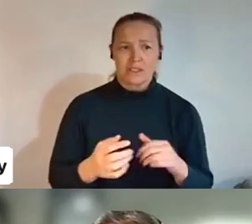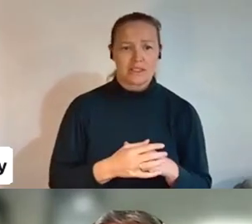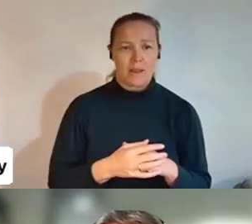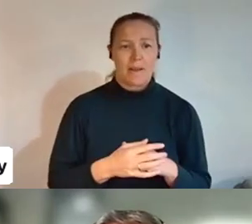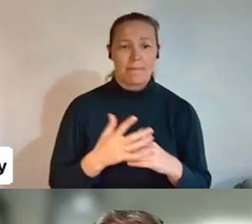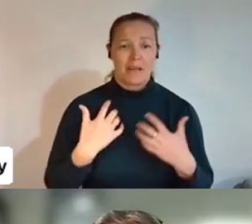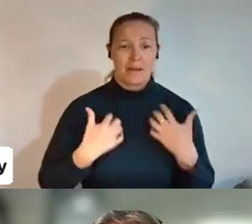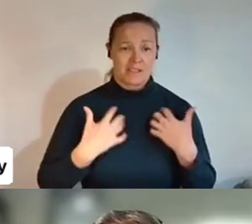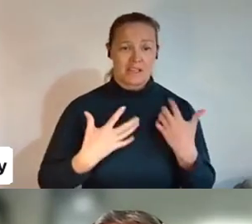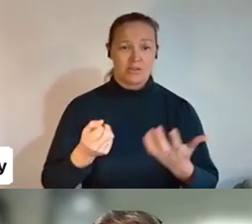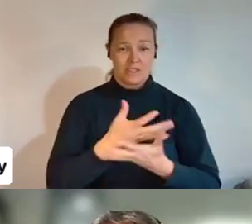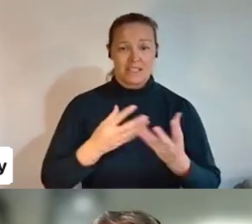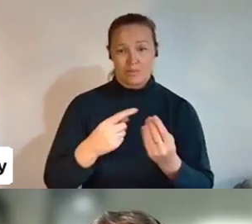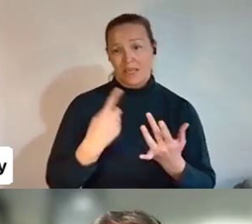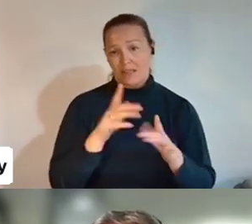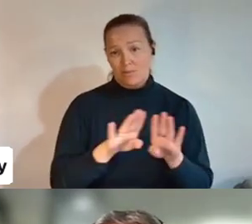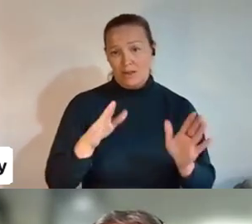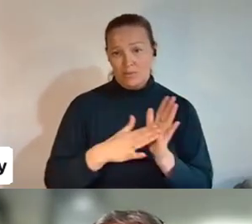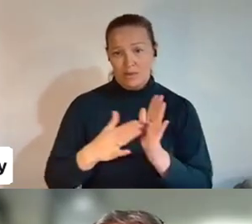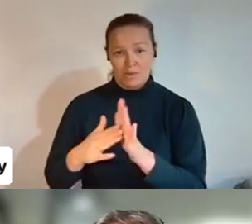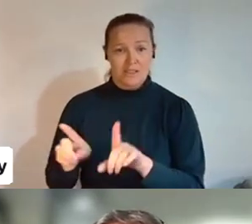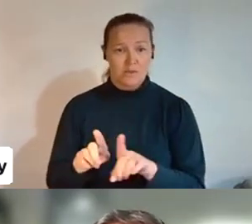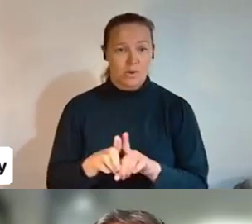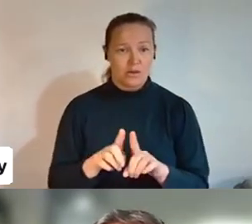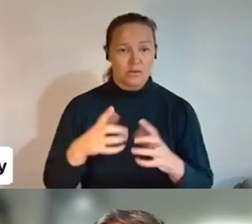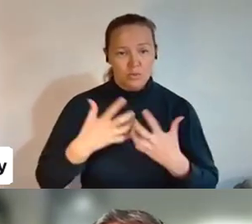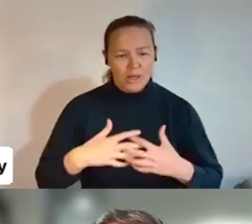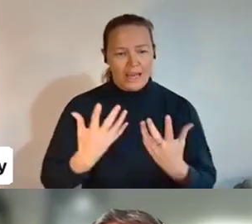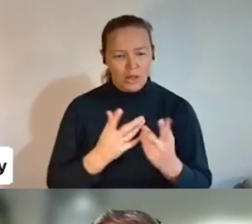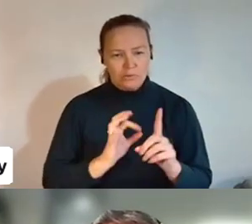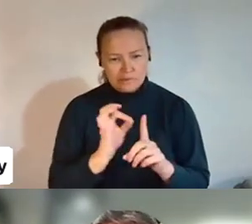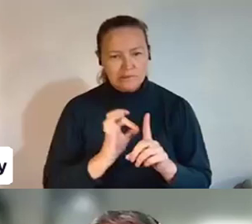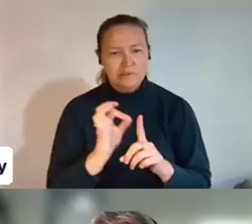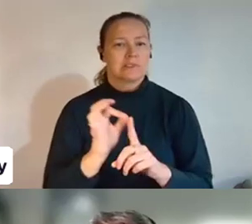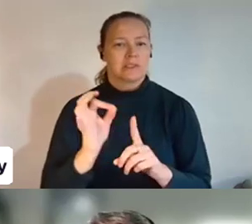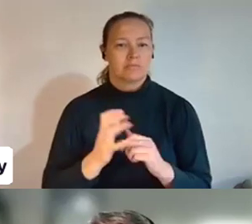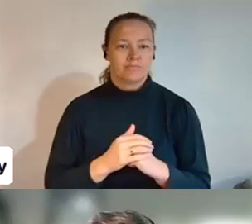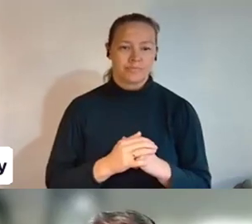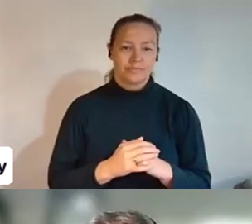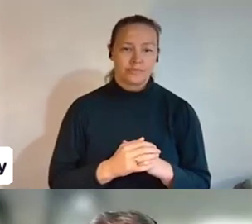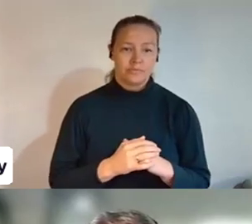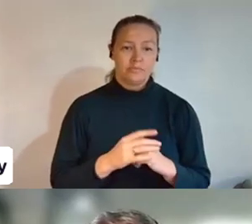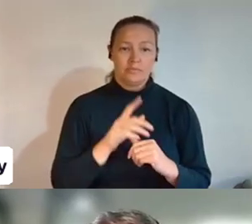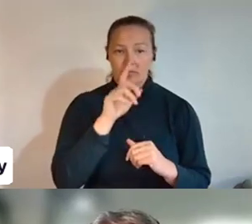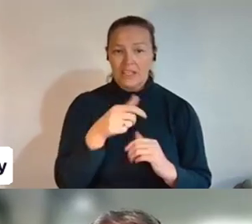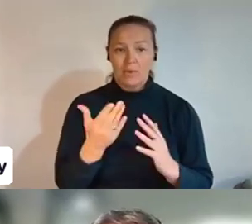to figure out what more we can do to get closer every day. And with The Kiwi Access card going